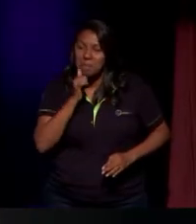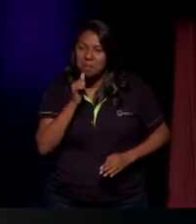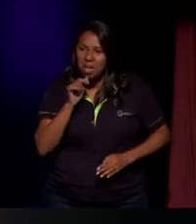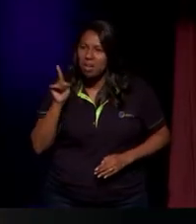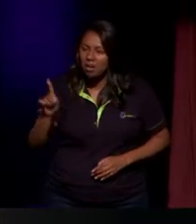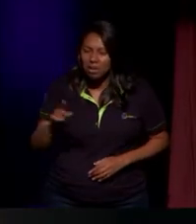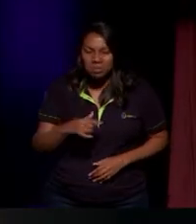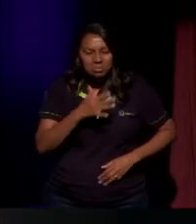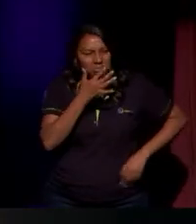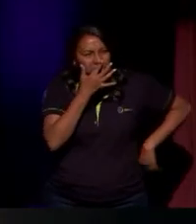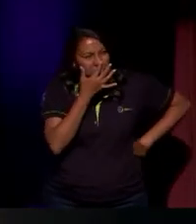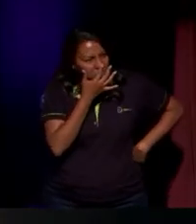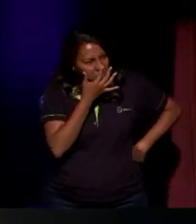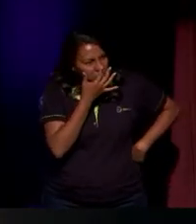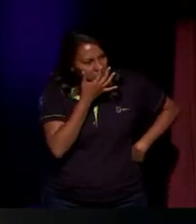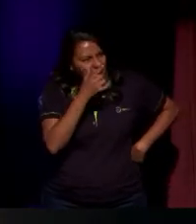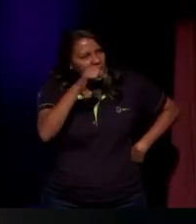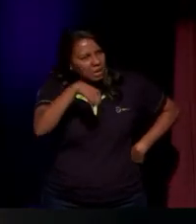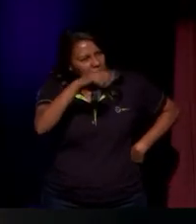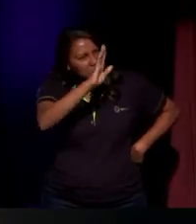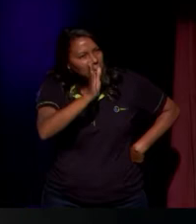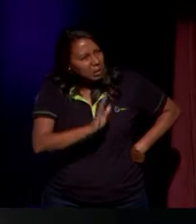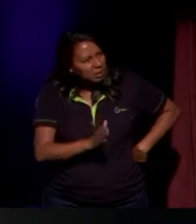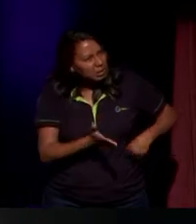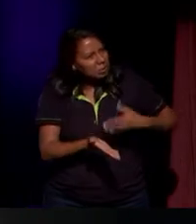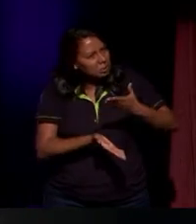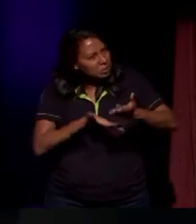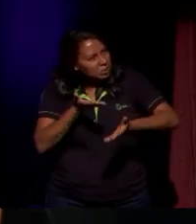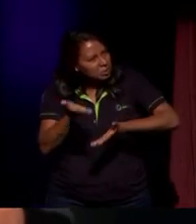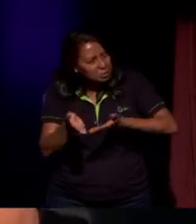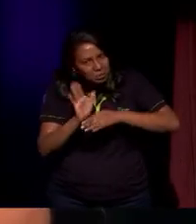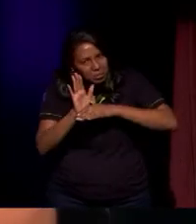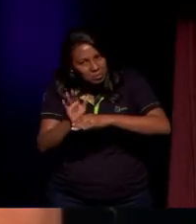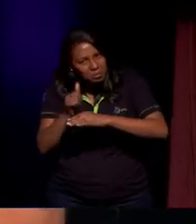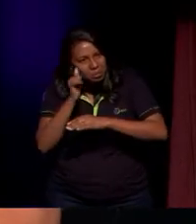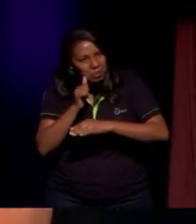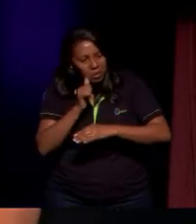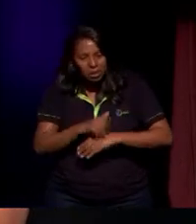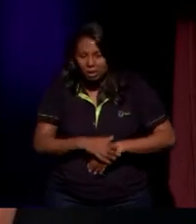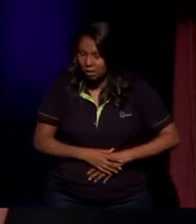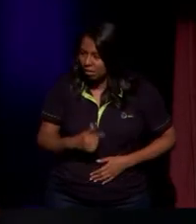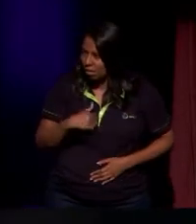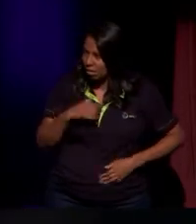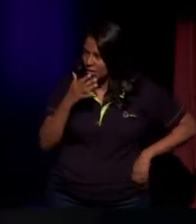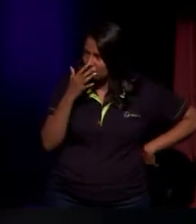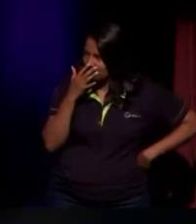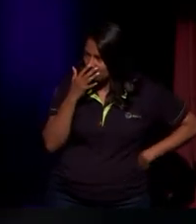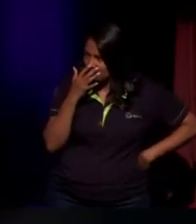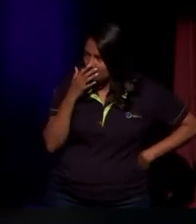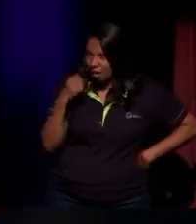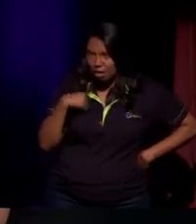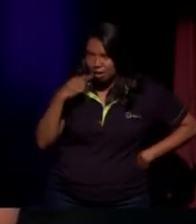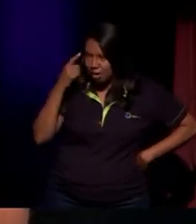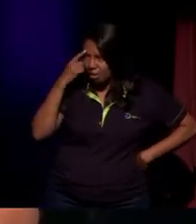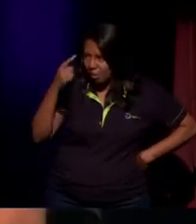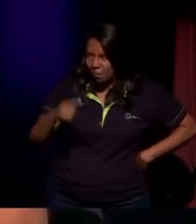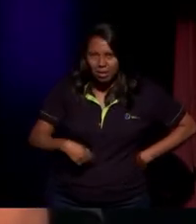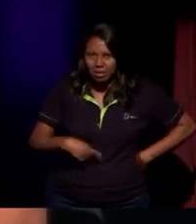with the care you have with women, I almost said ours, I find myself still in the Stone Age here.